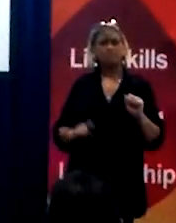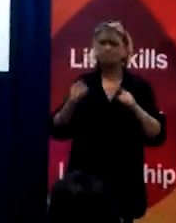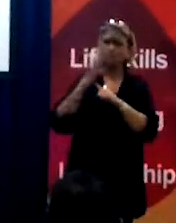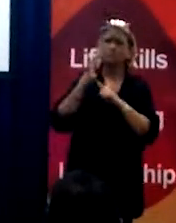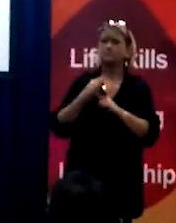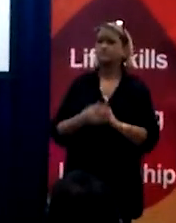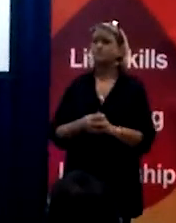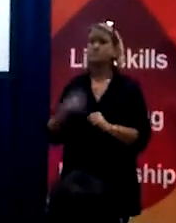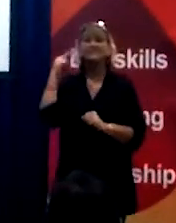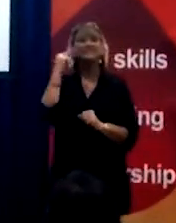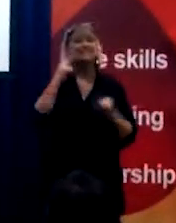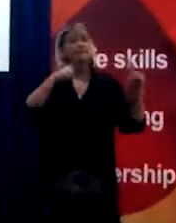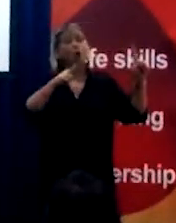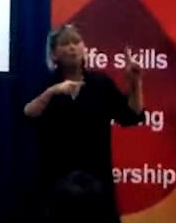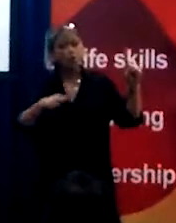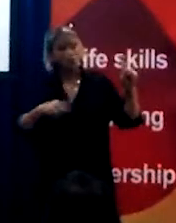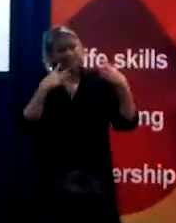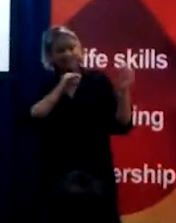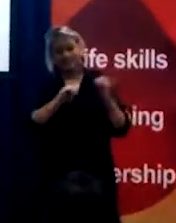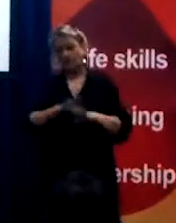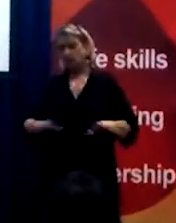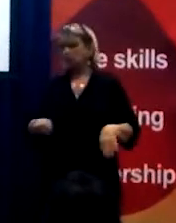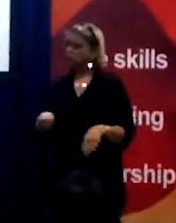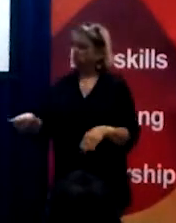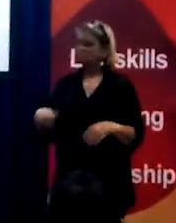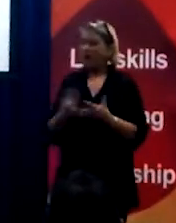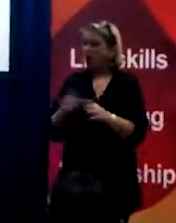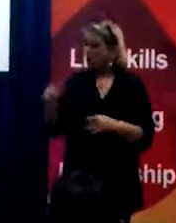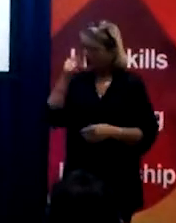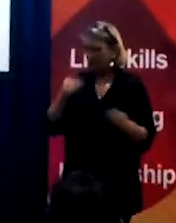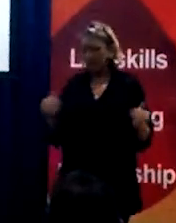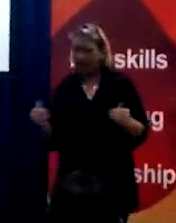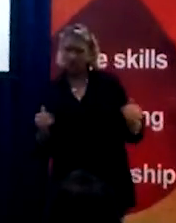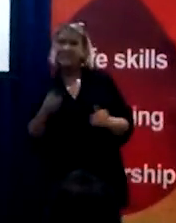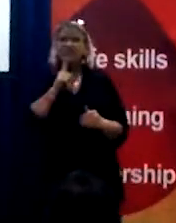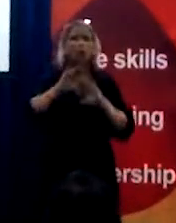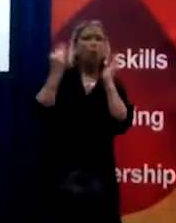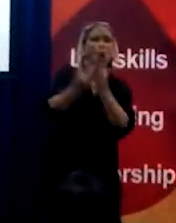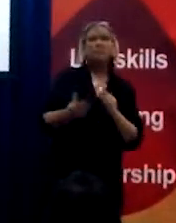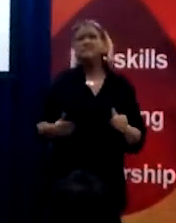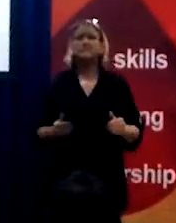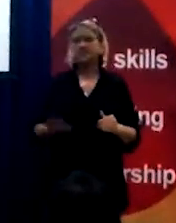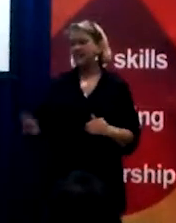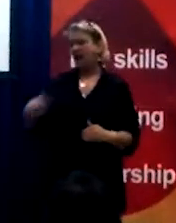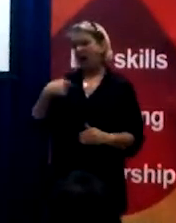Our Deaf role models teach kids how they can manage in a Hearing world. They’ve been there. They’ve got through those problems.